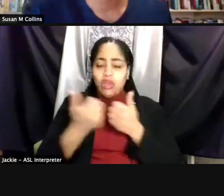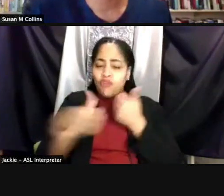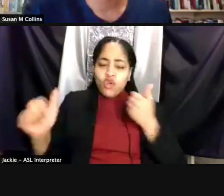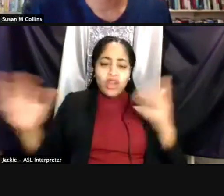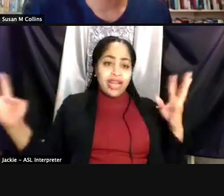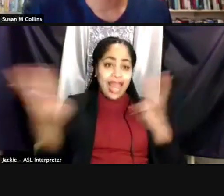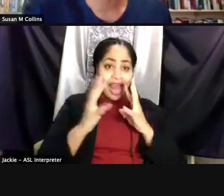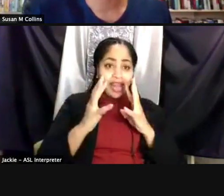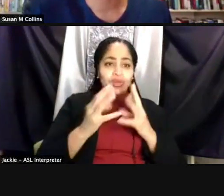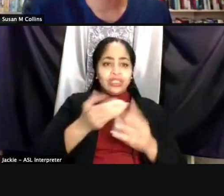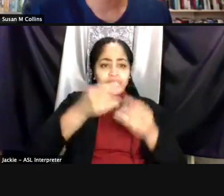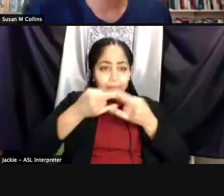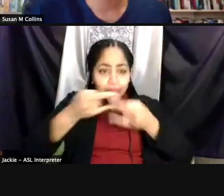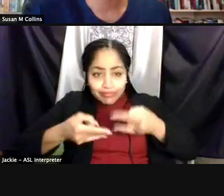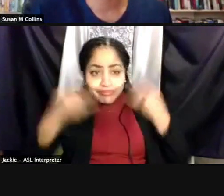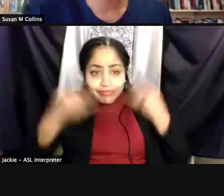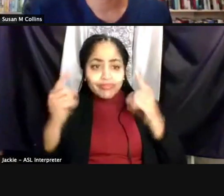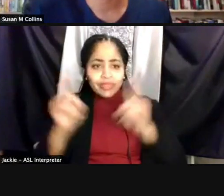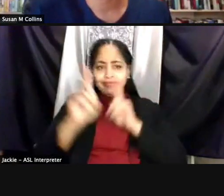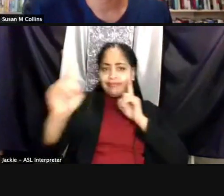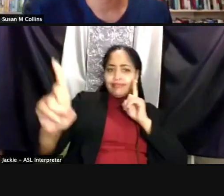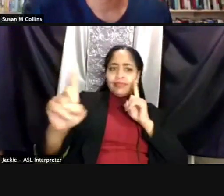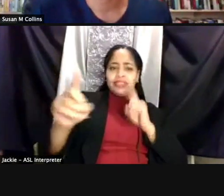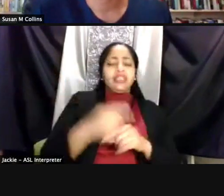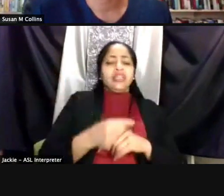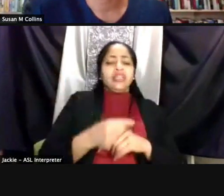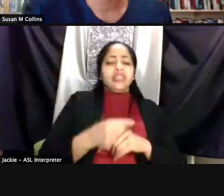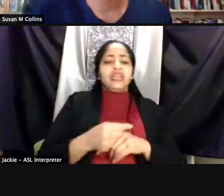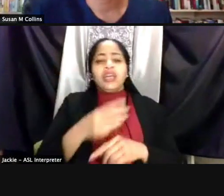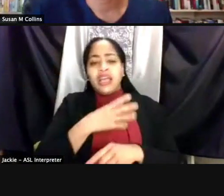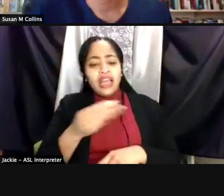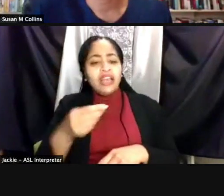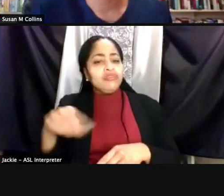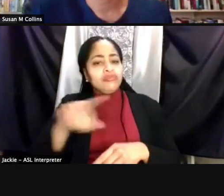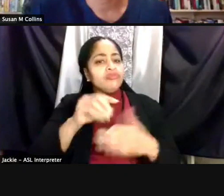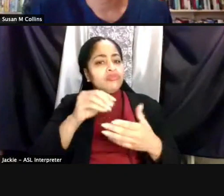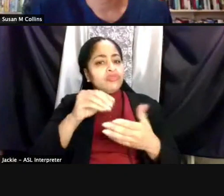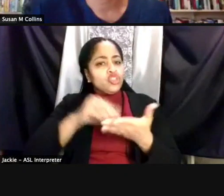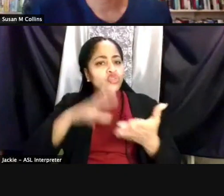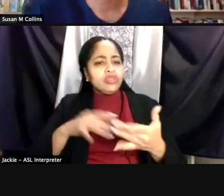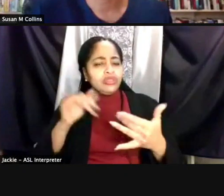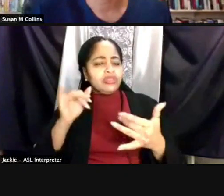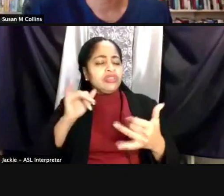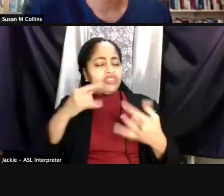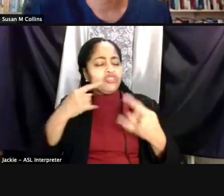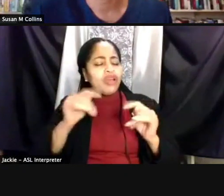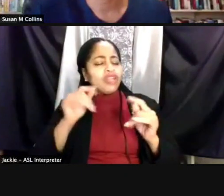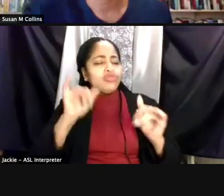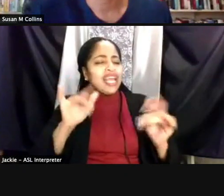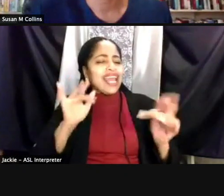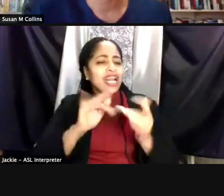really for the students, finding ways to stay connected with your smaller social groups. And again, I hope people can find ways